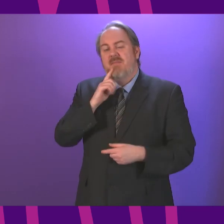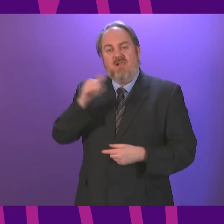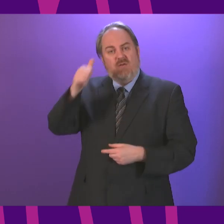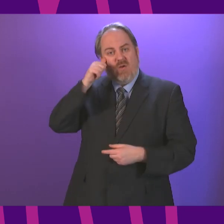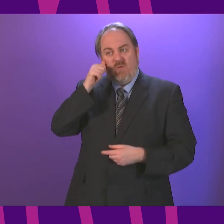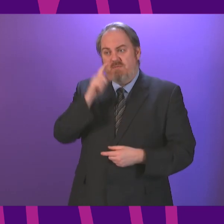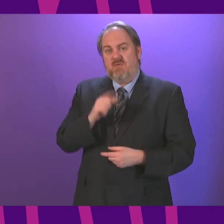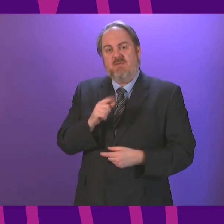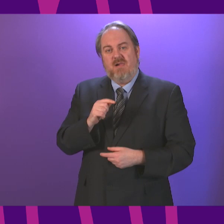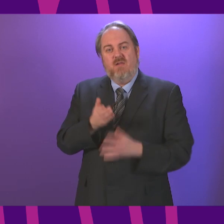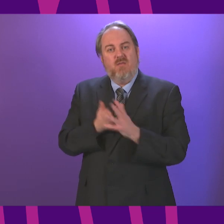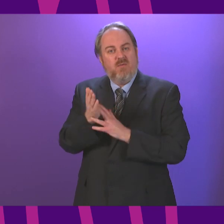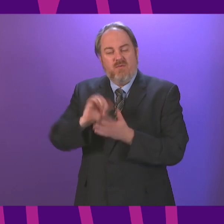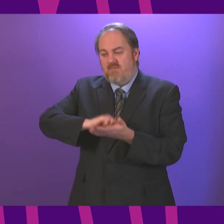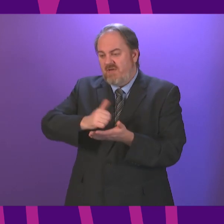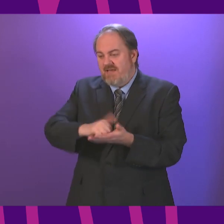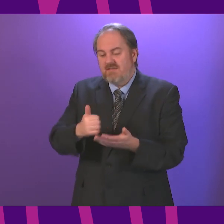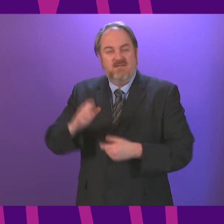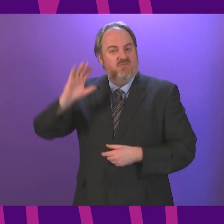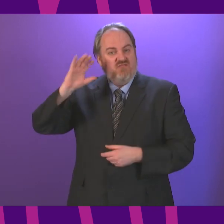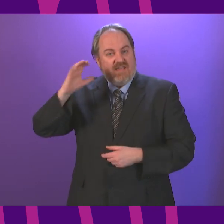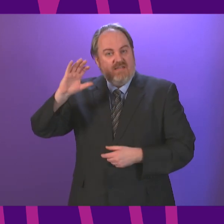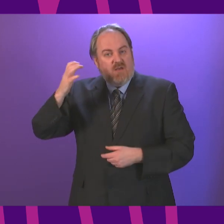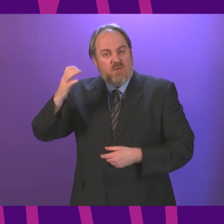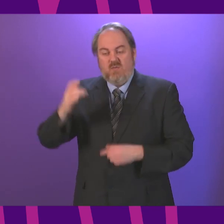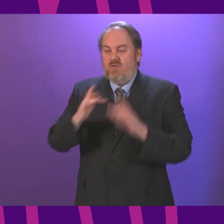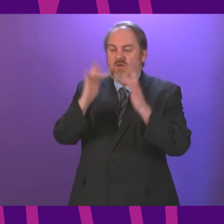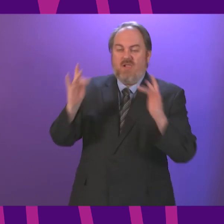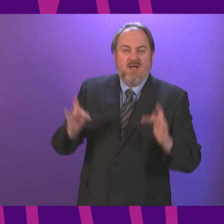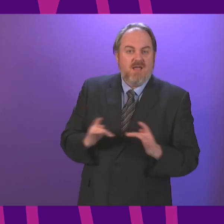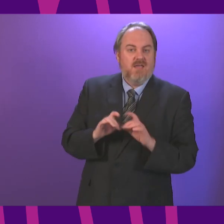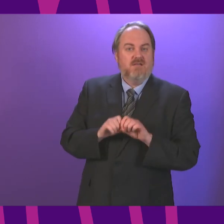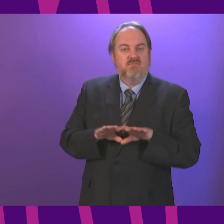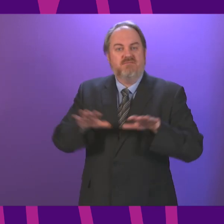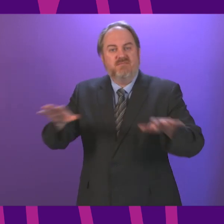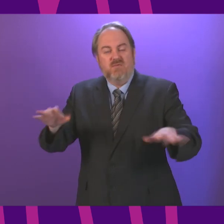via digital channels, the press, radio and other public relations activity, as I said yesterday. That will ensure that everybody is aware of the system.